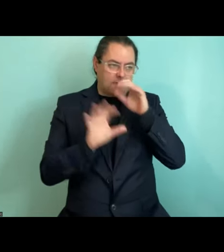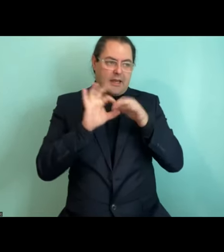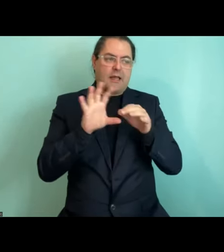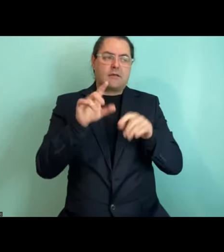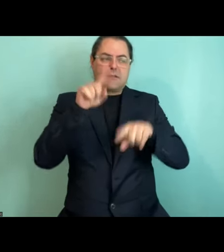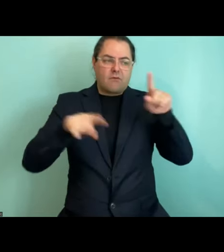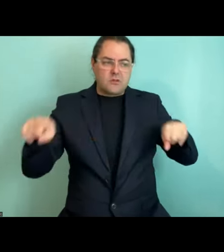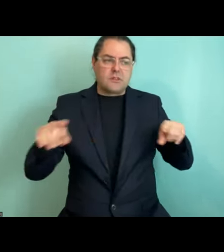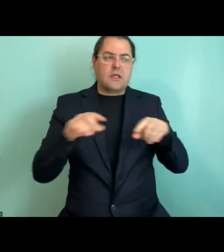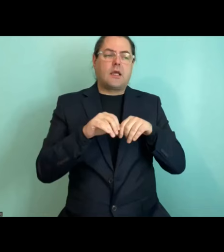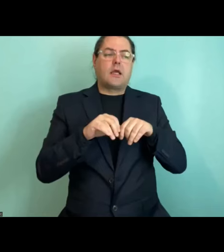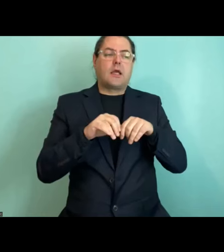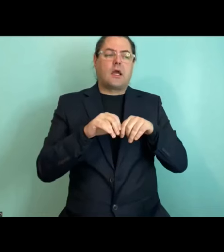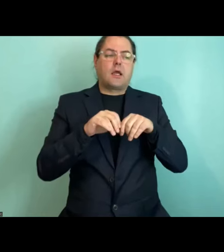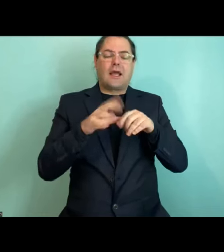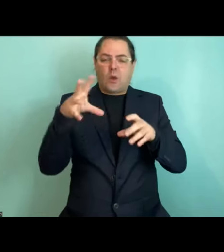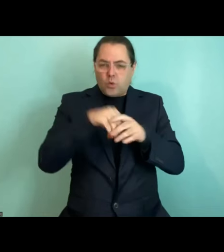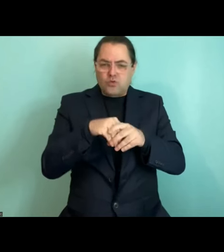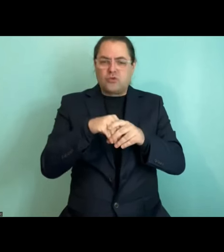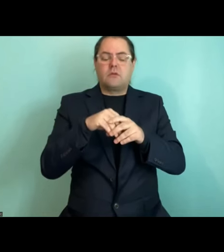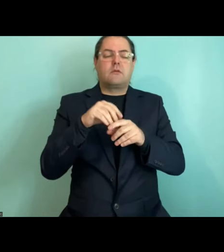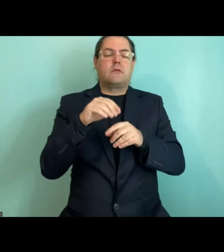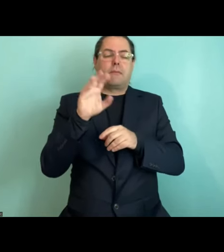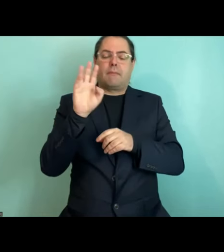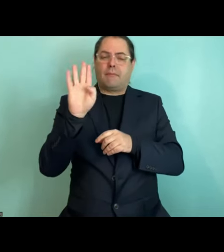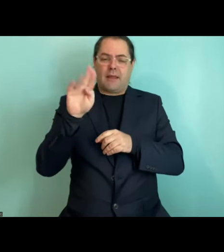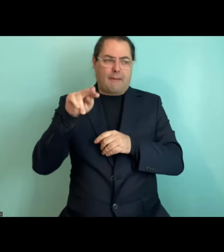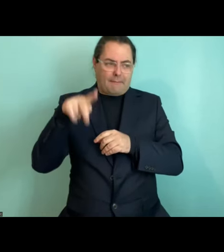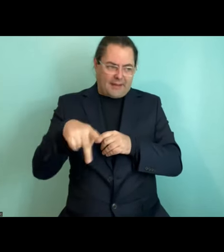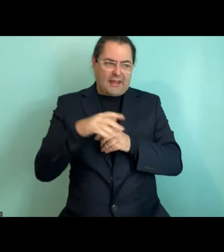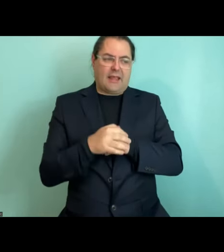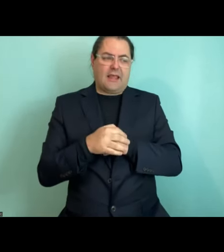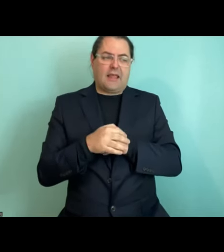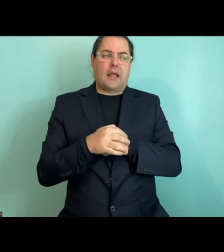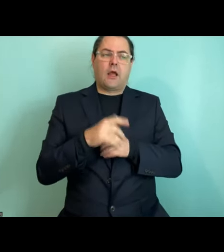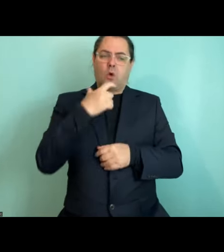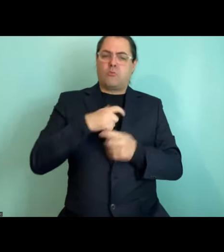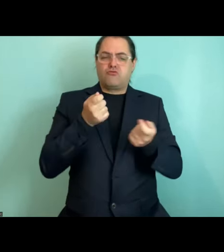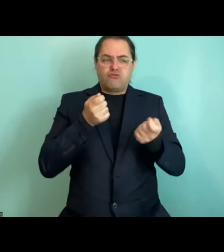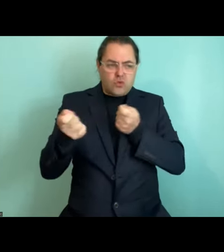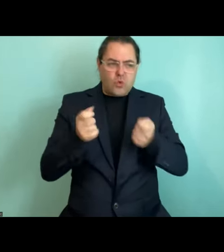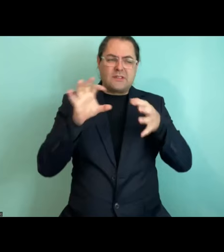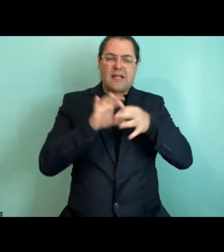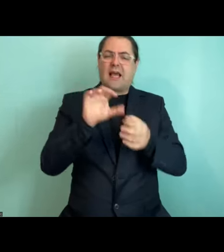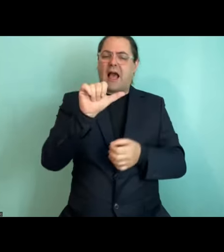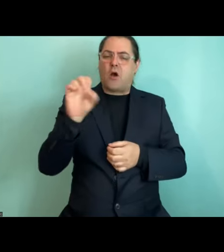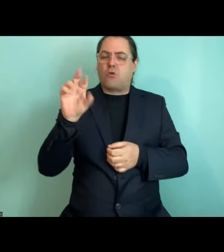10:00:14 gets you a pulse. Do not platform, a pile of presenters john Donahoe community